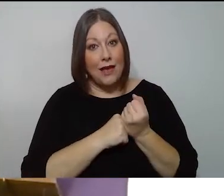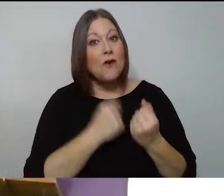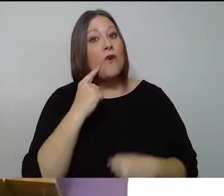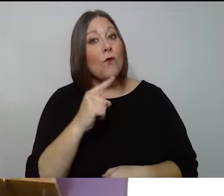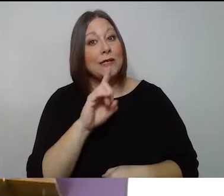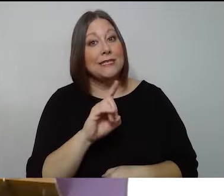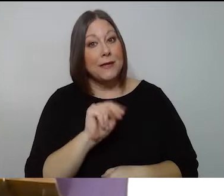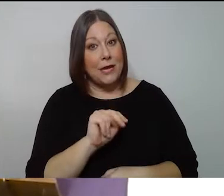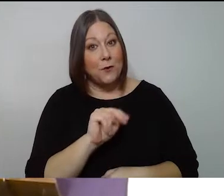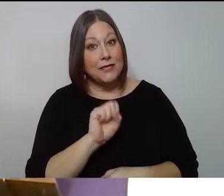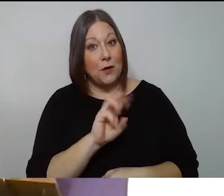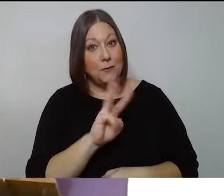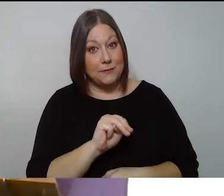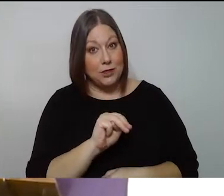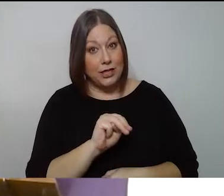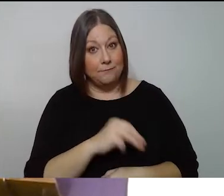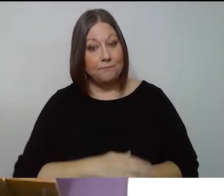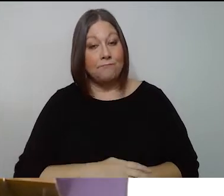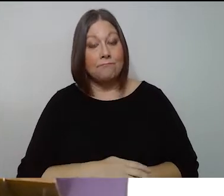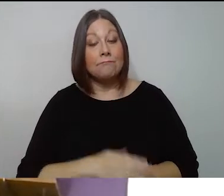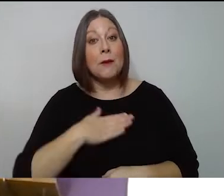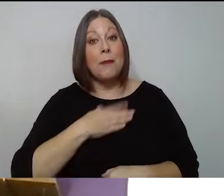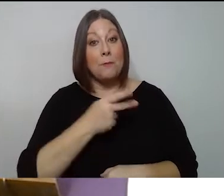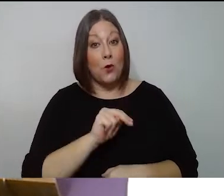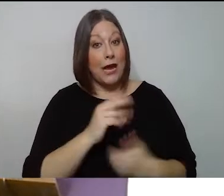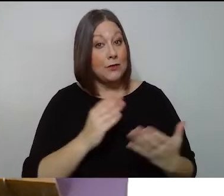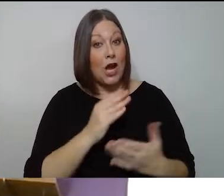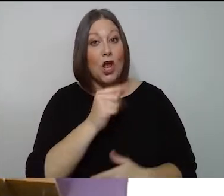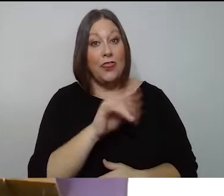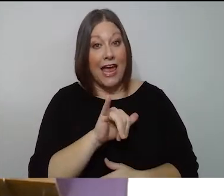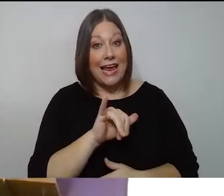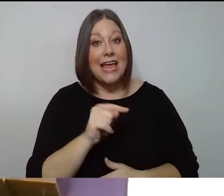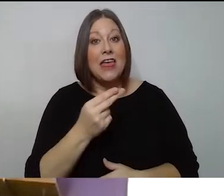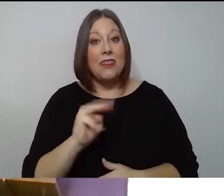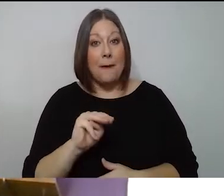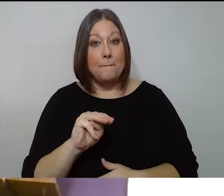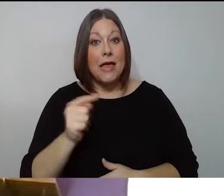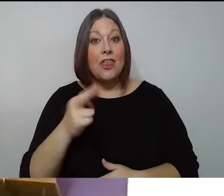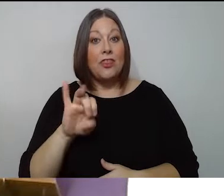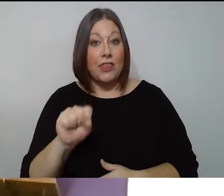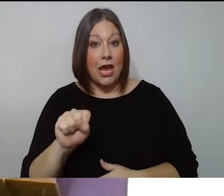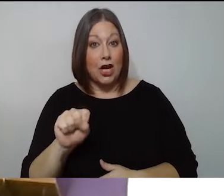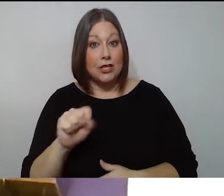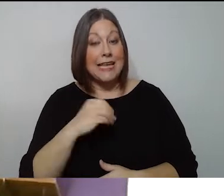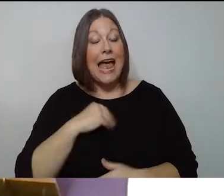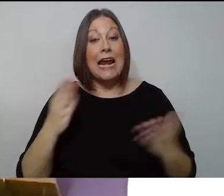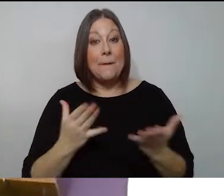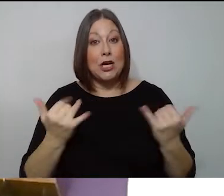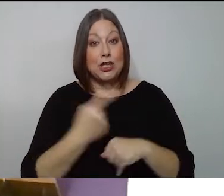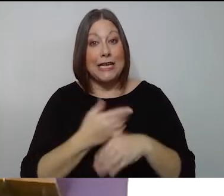Disability Network Southwest Michigan. My pronouns are they, them, and theirs. I'm here today with